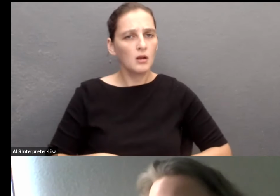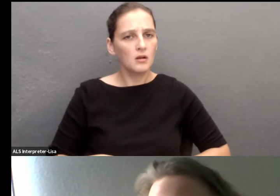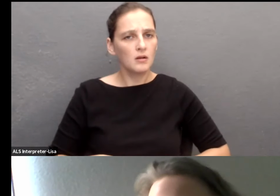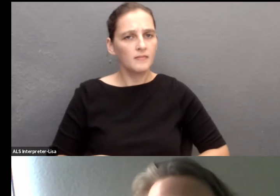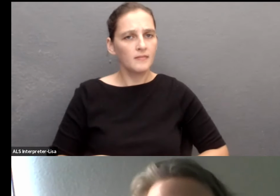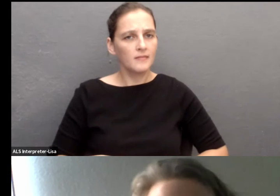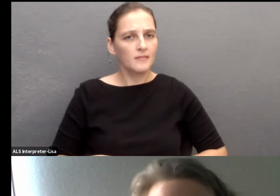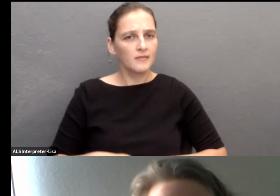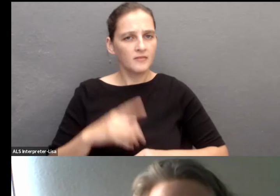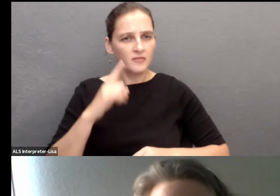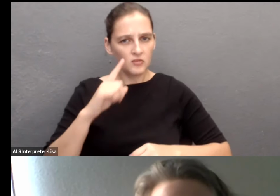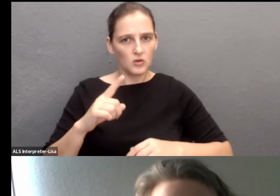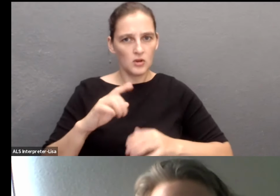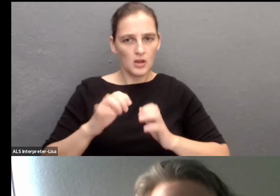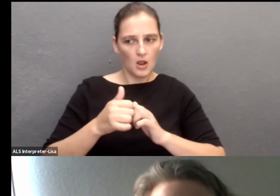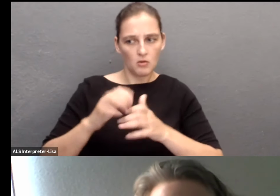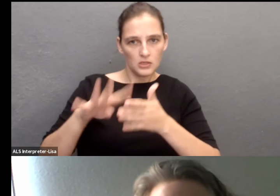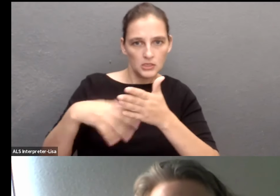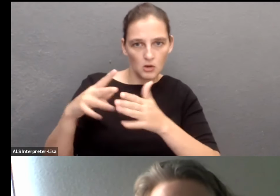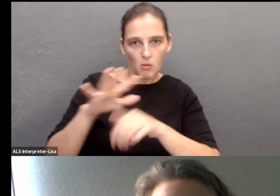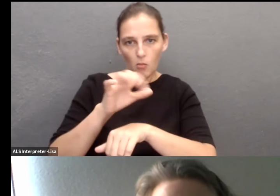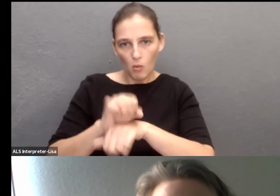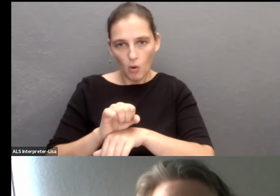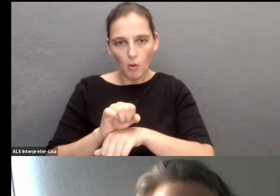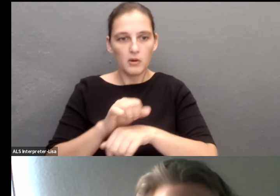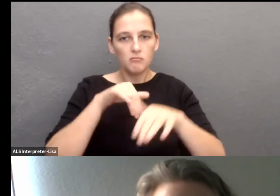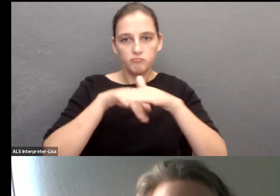know, arranging to get the shot and then finally getting the vaccine.